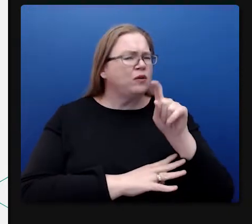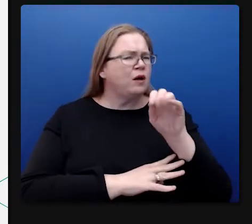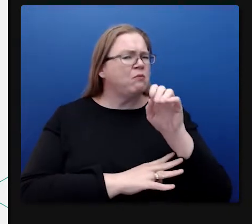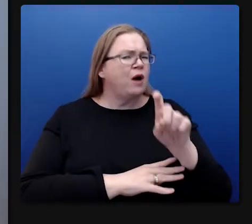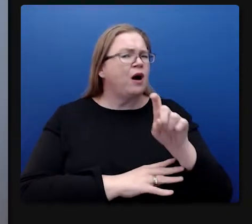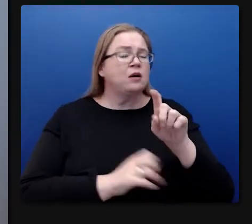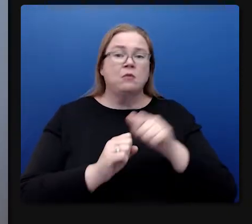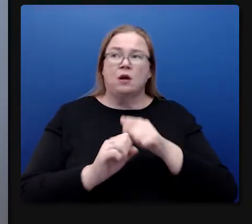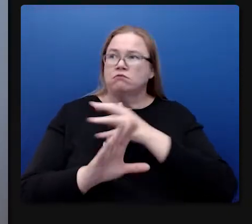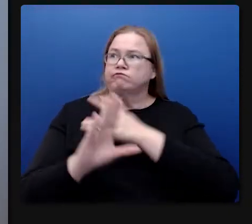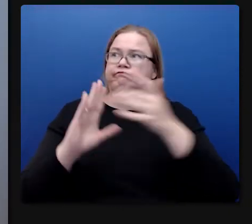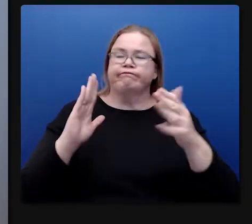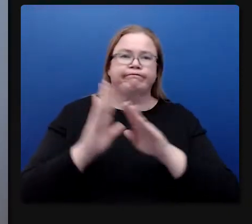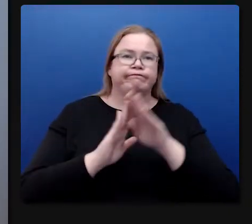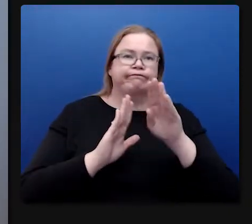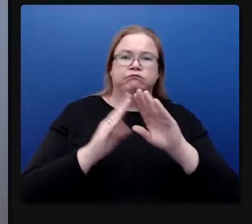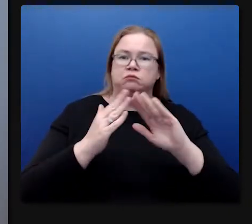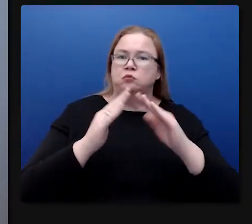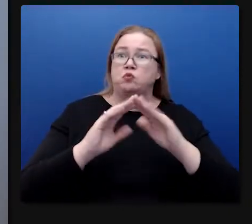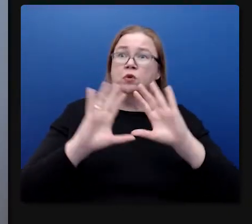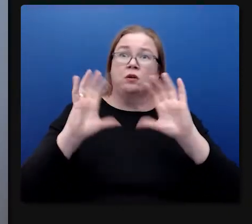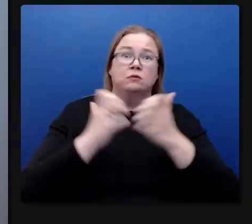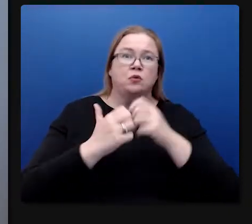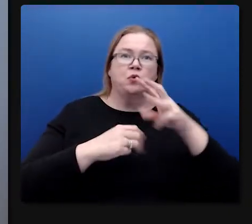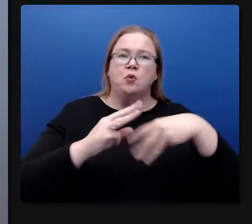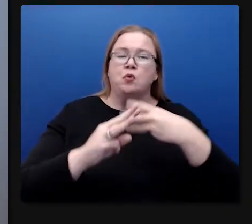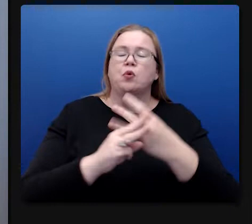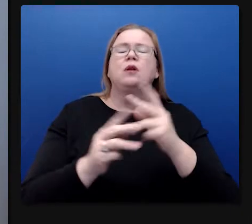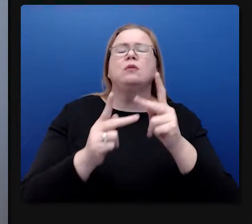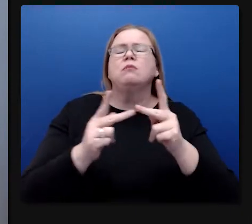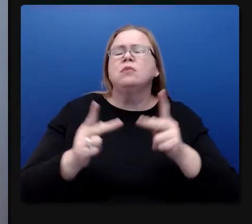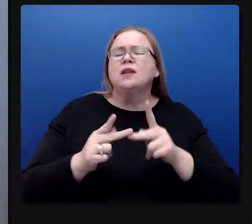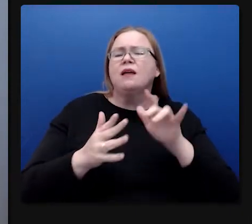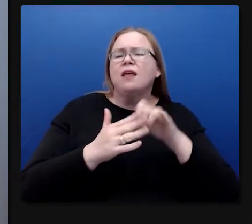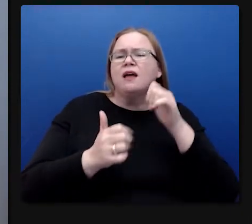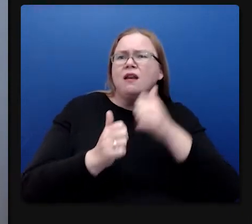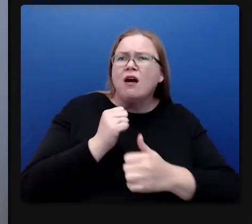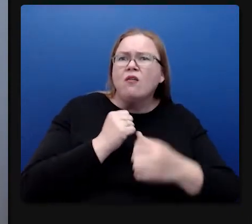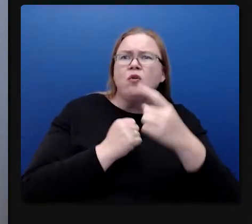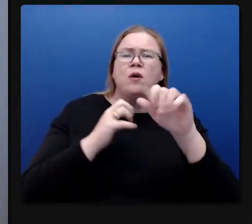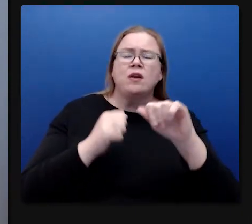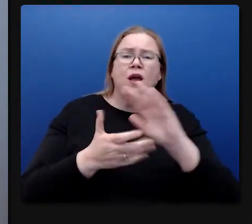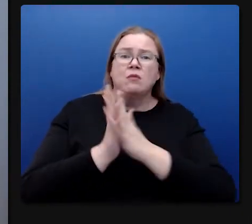but across the developing community worldwide. These are places where everyone can get involved,